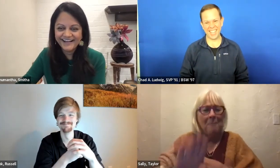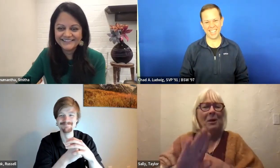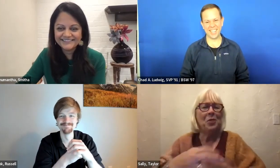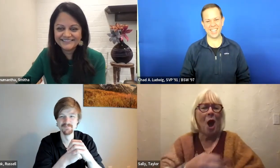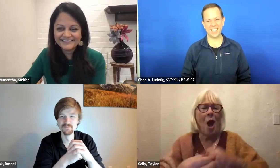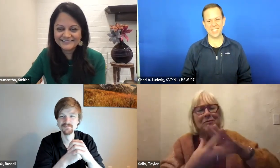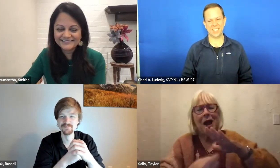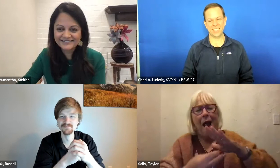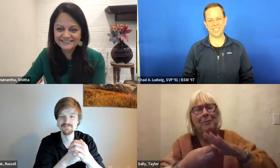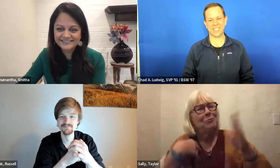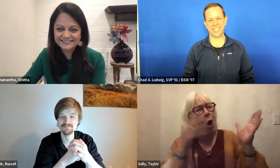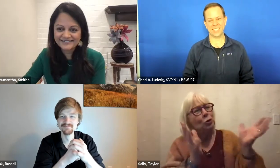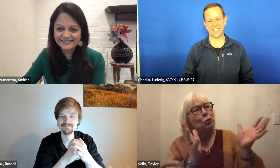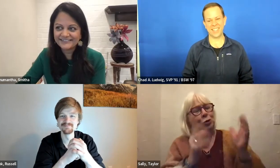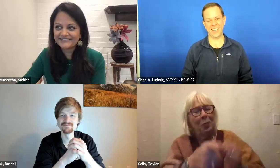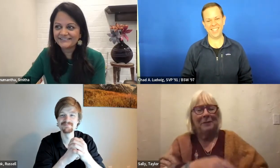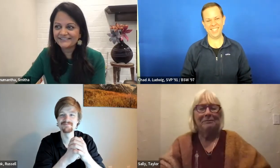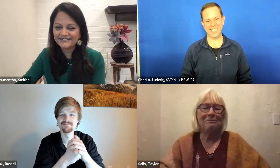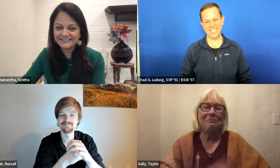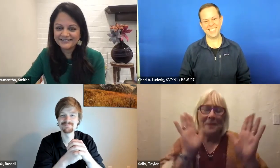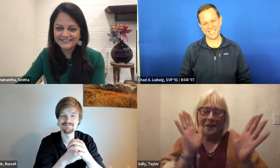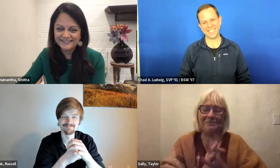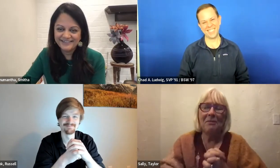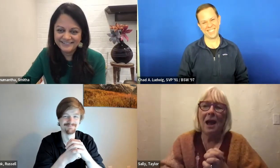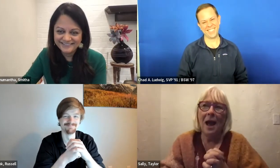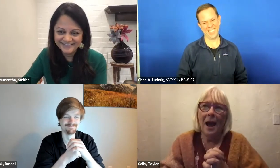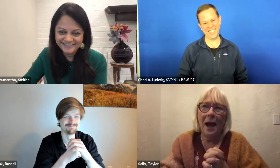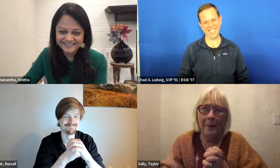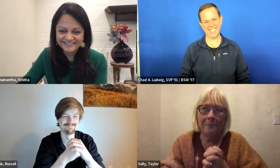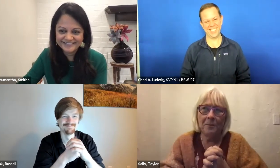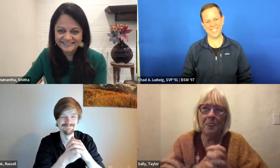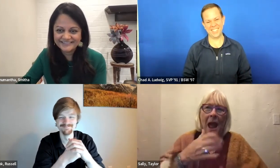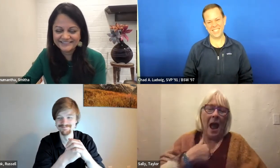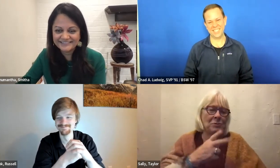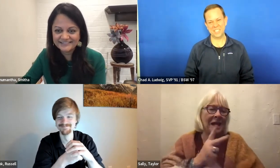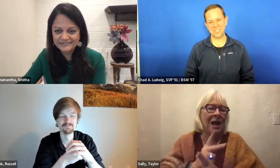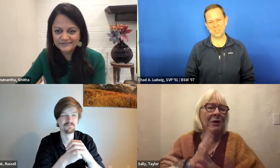Chad, I think I saw you come into the office, make some copies.